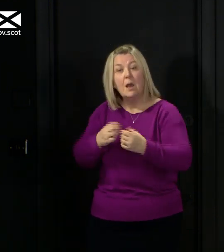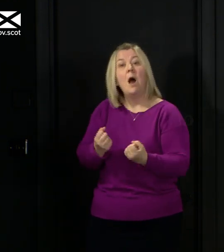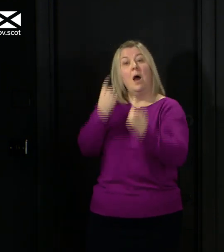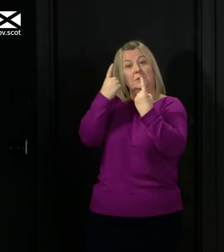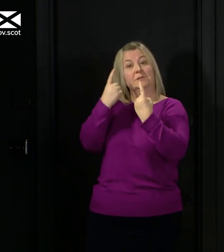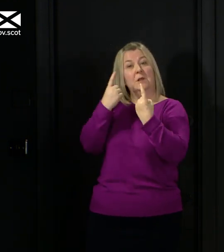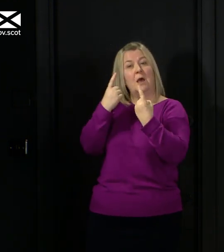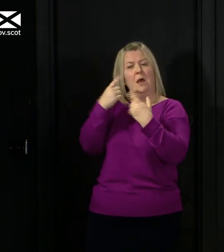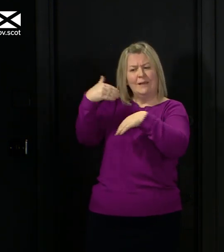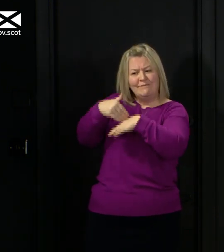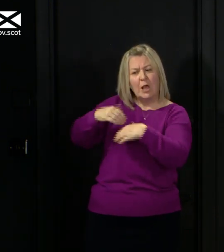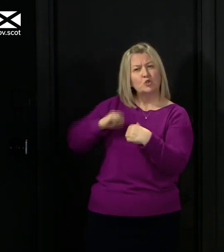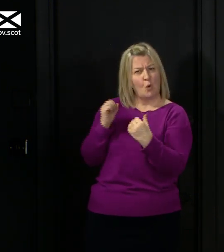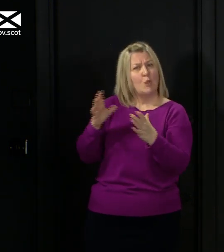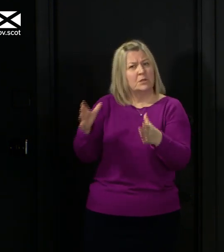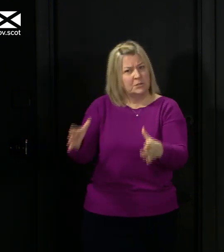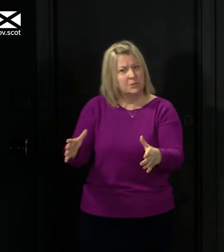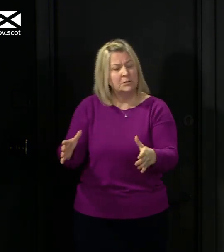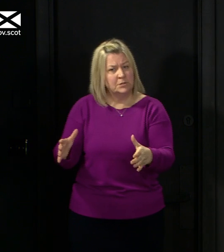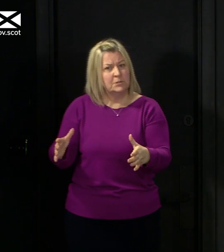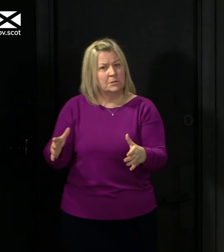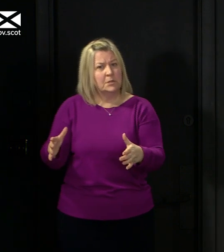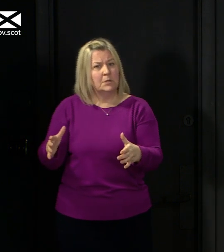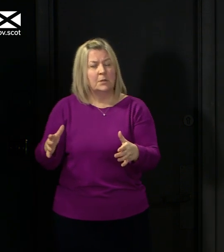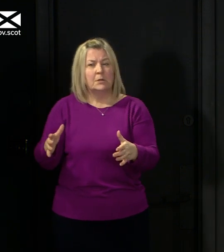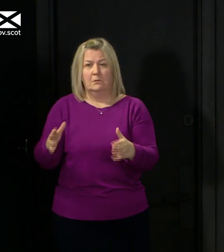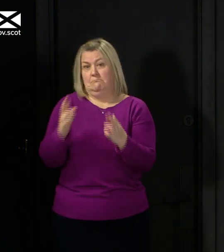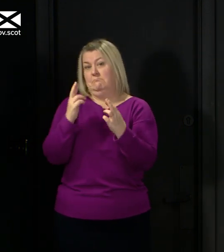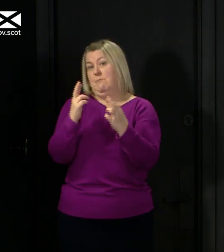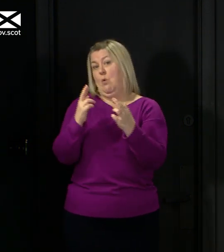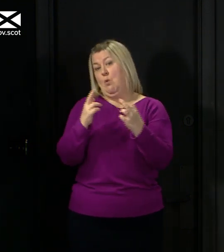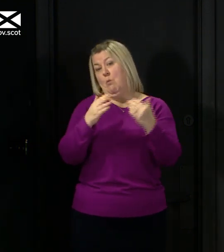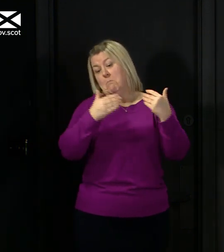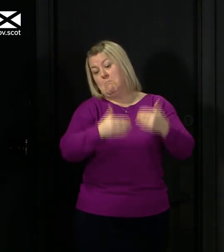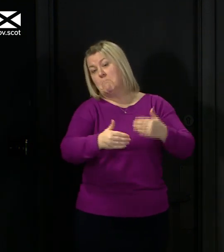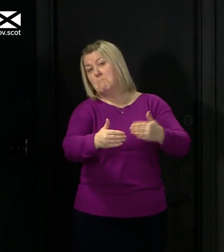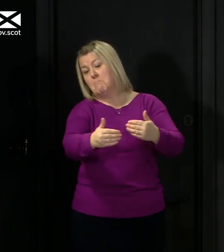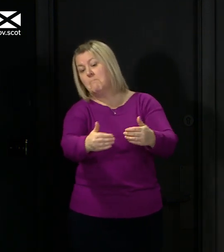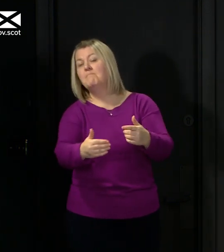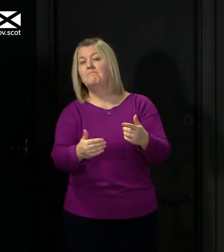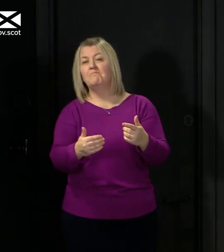context. And I would hope that in the days to come we can at a briefing like this go